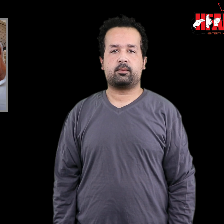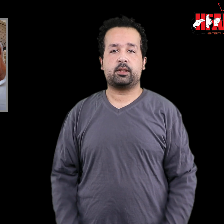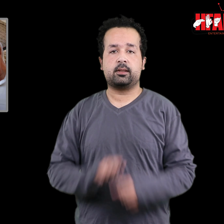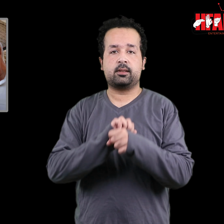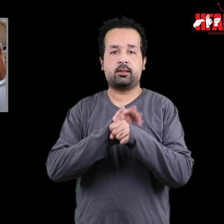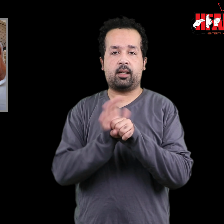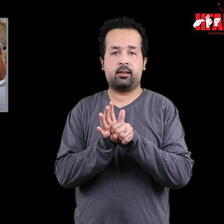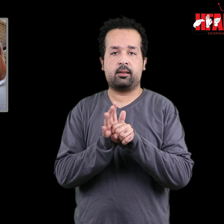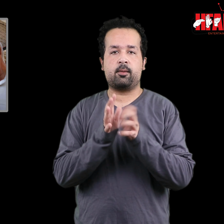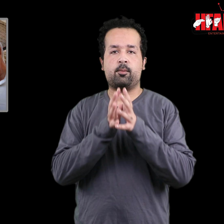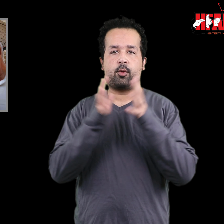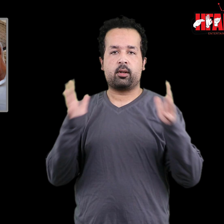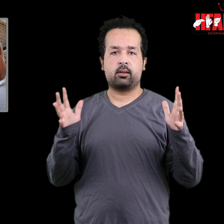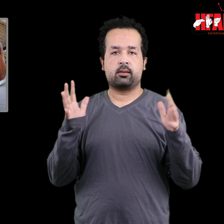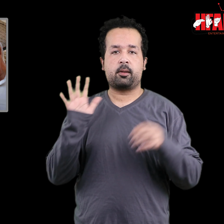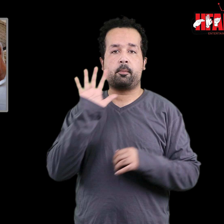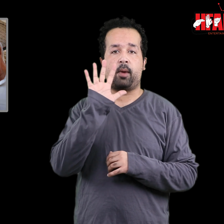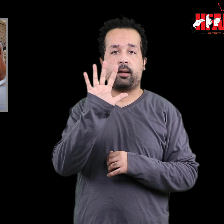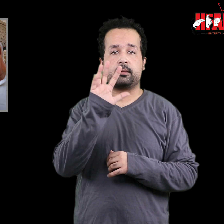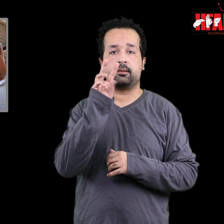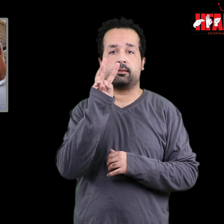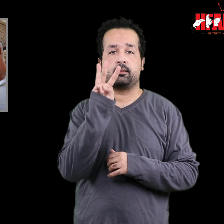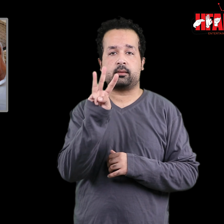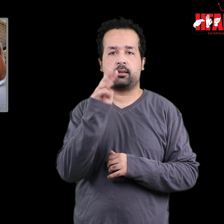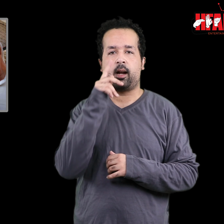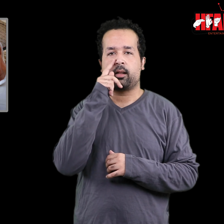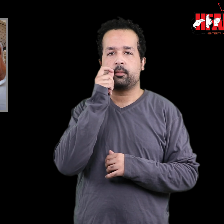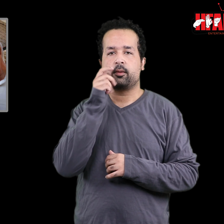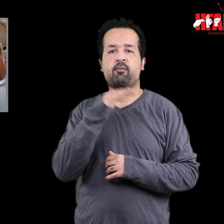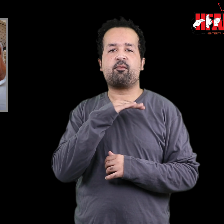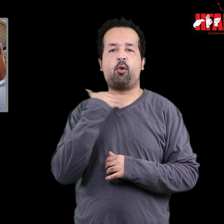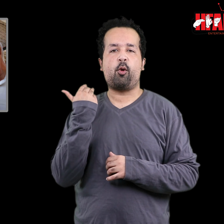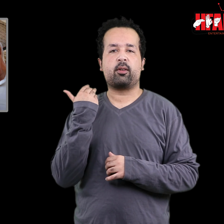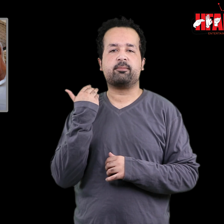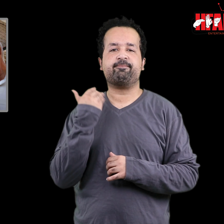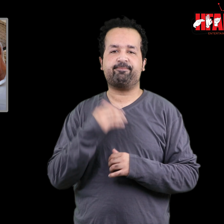Corona-virus kills 53 more people